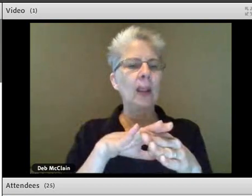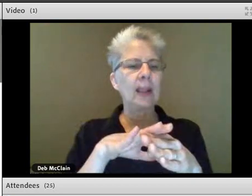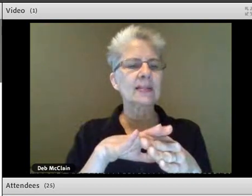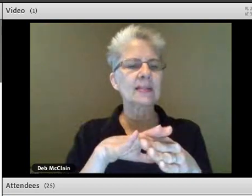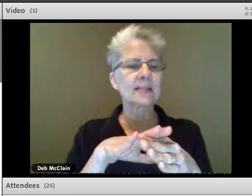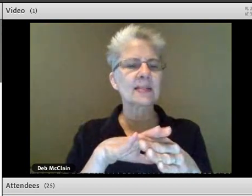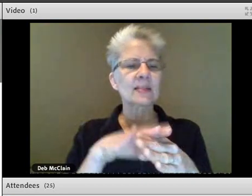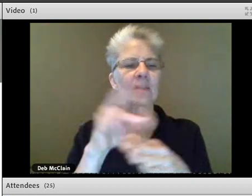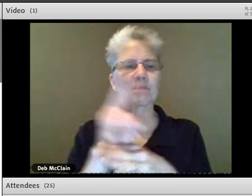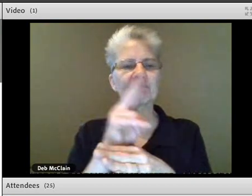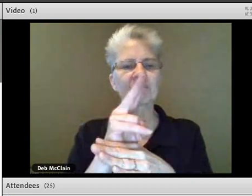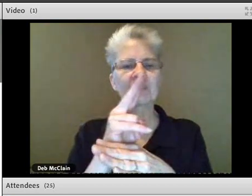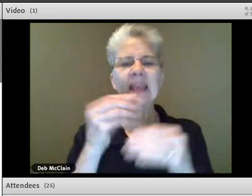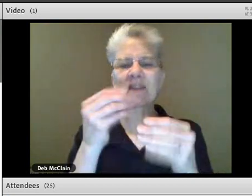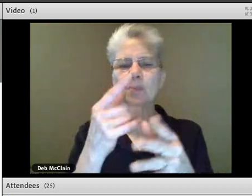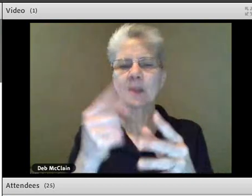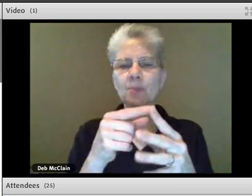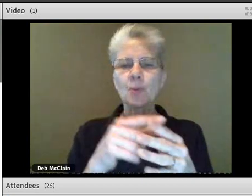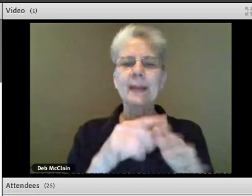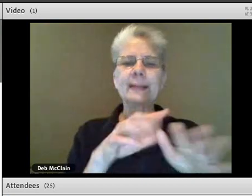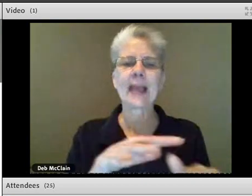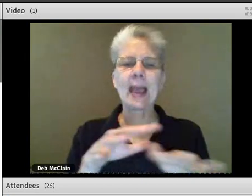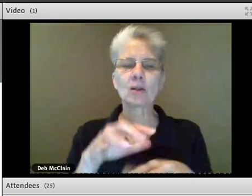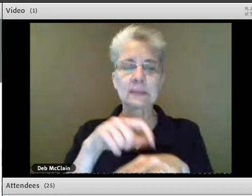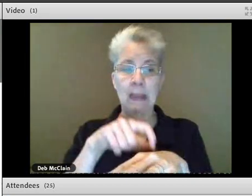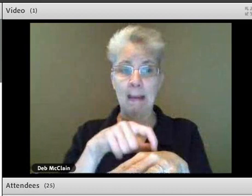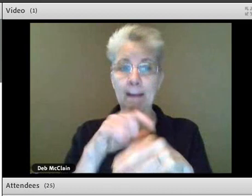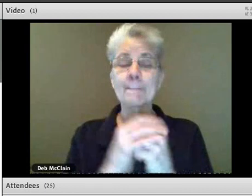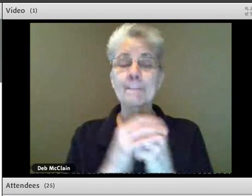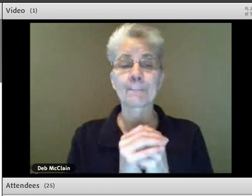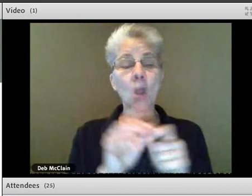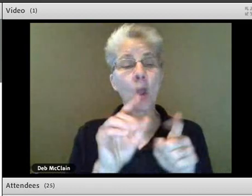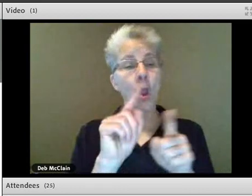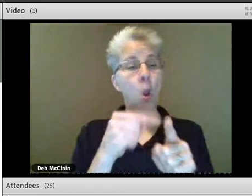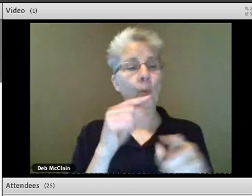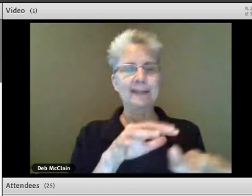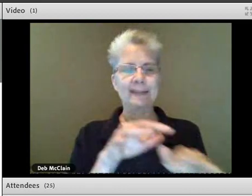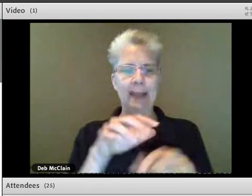because you've given them something to do during downtime. There's always downtime, and so you can say,